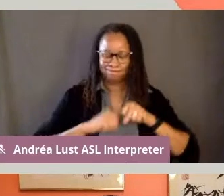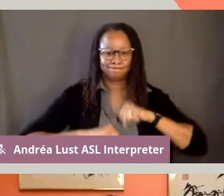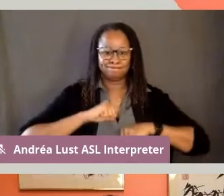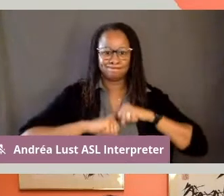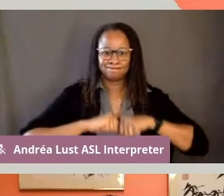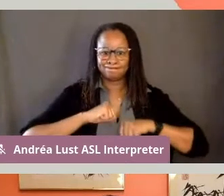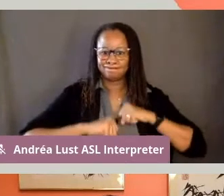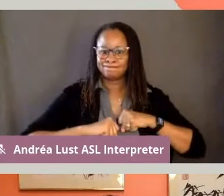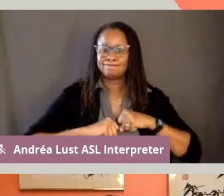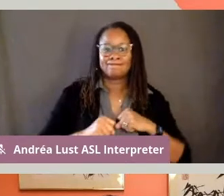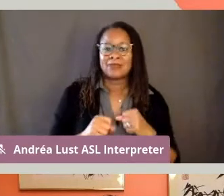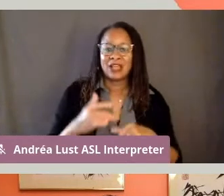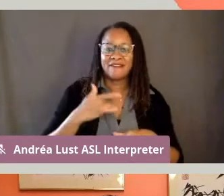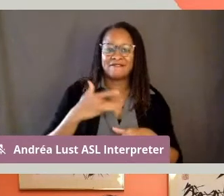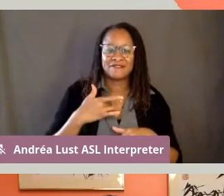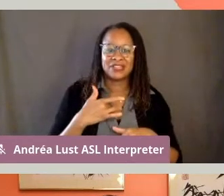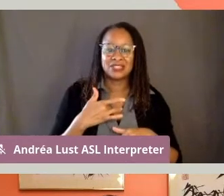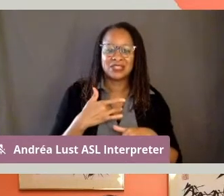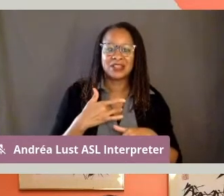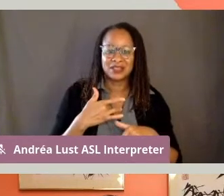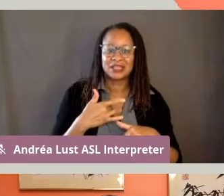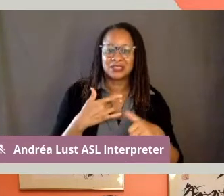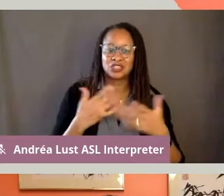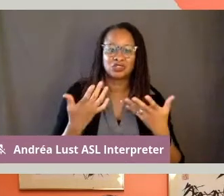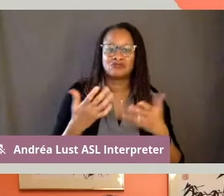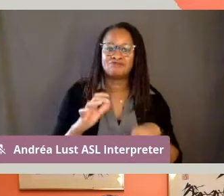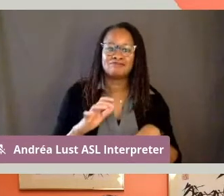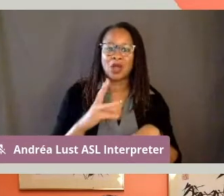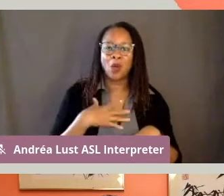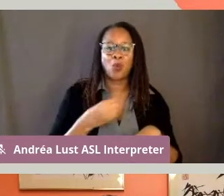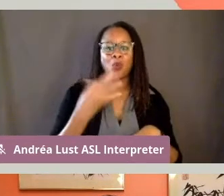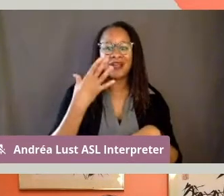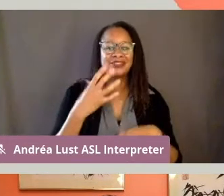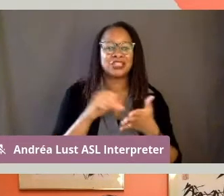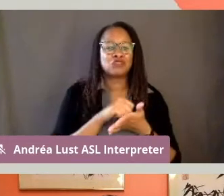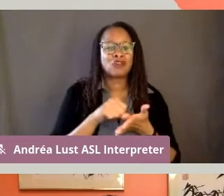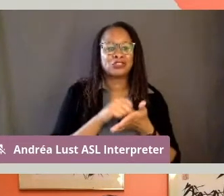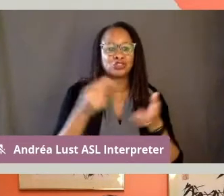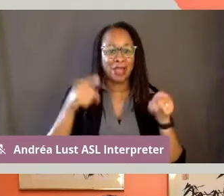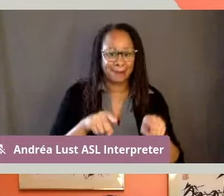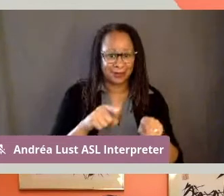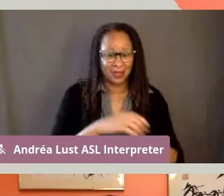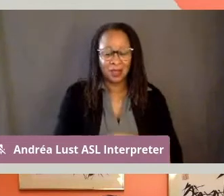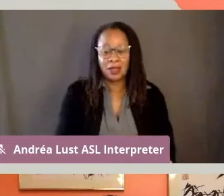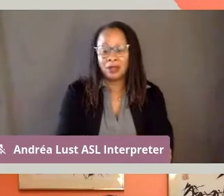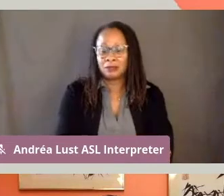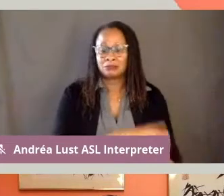I feel like there's a white gains iteration happening. And, you know, some people are bothered by it.